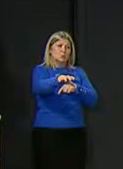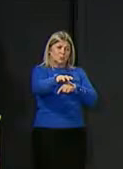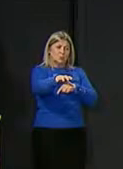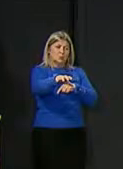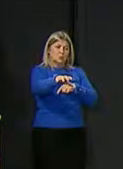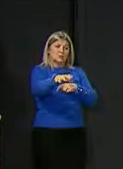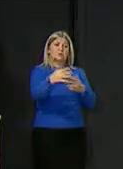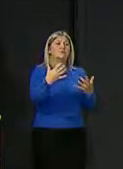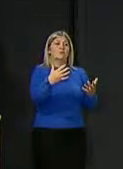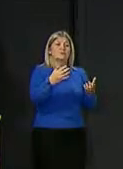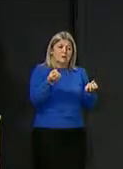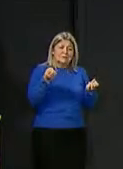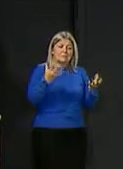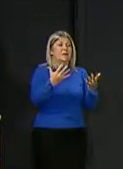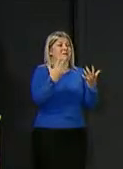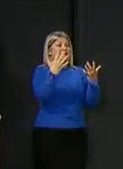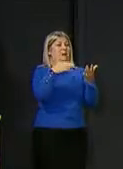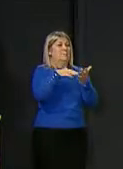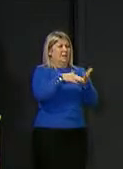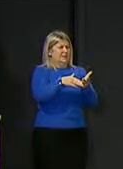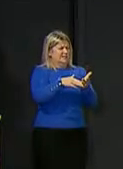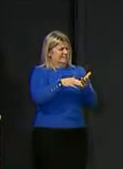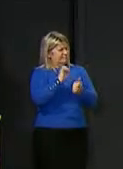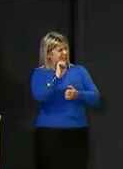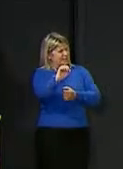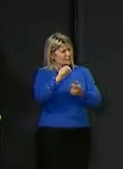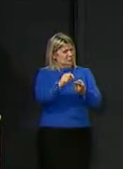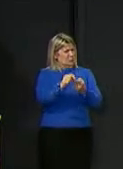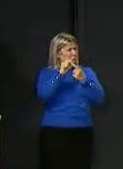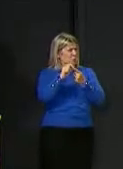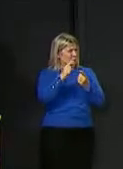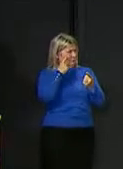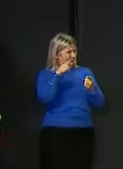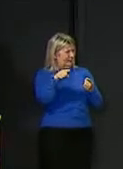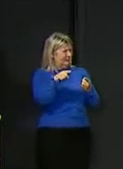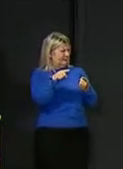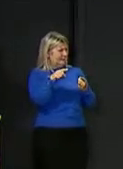your response was to his proposals? And if I could just ask quickly as well, if hospitality venues